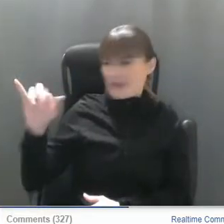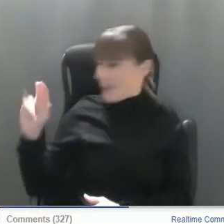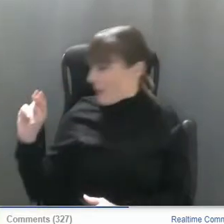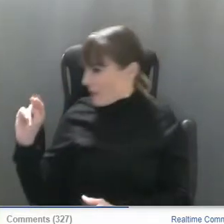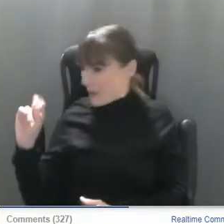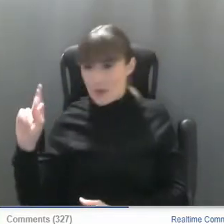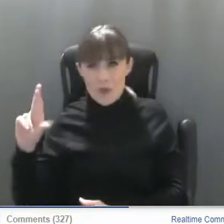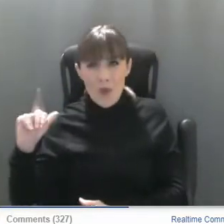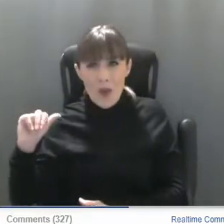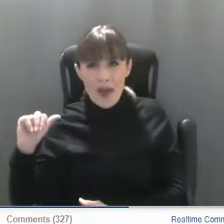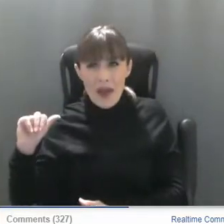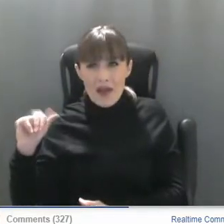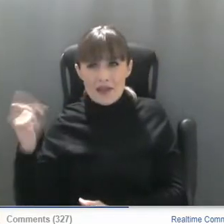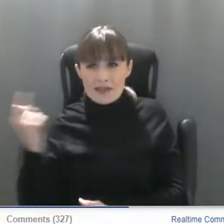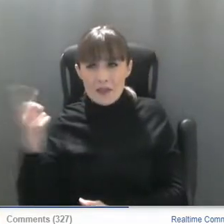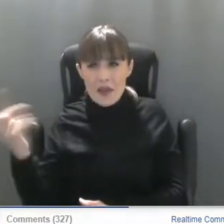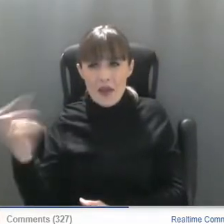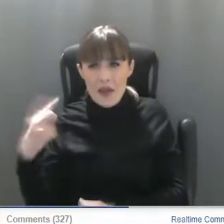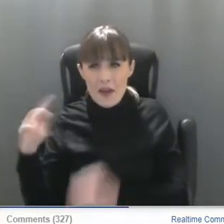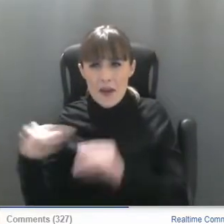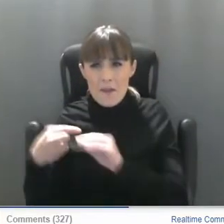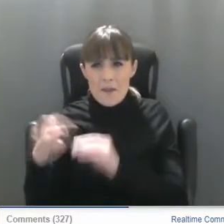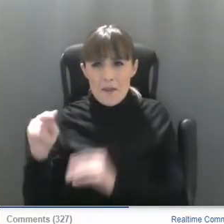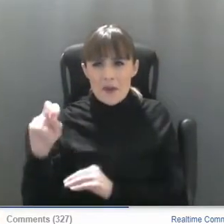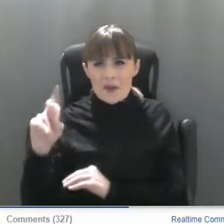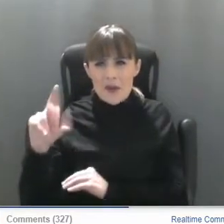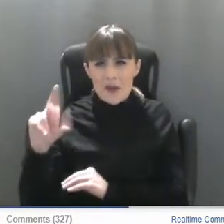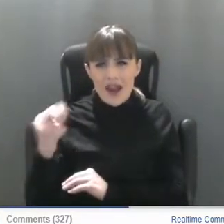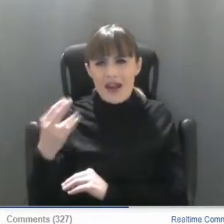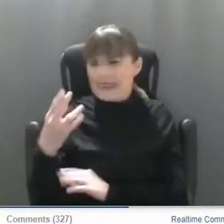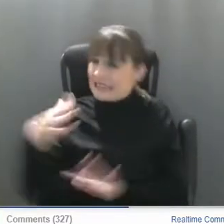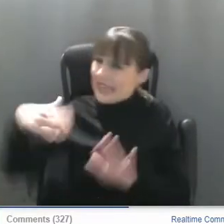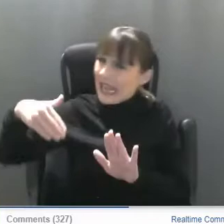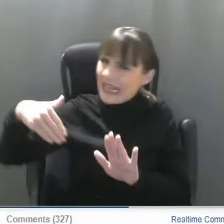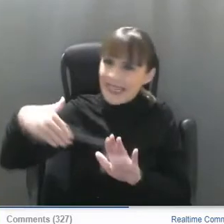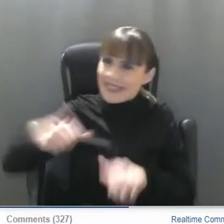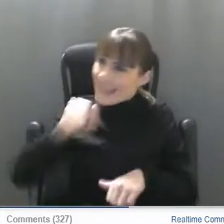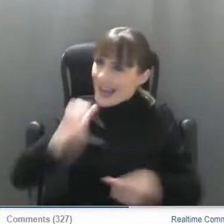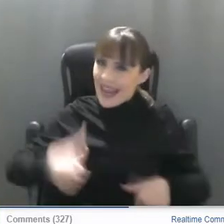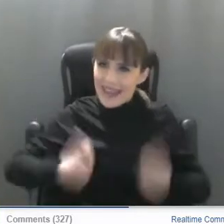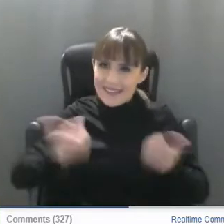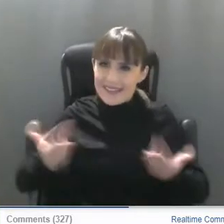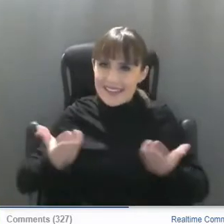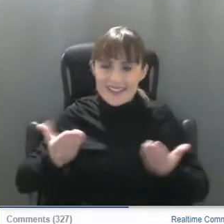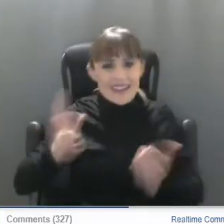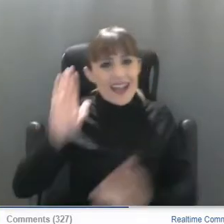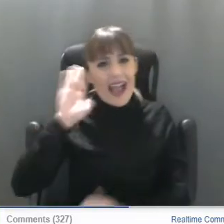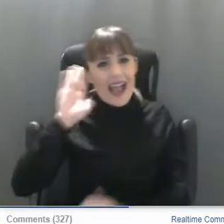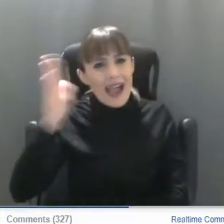There's Lemon. Hey, Lemon. We should have said hi to her while we were over there.